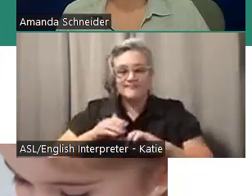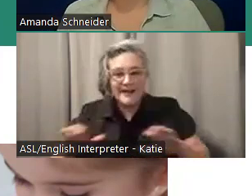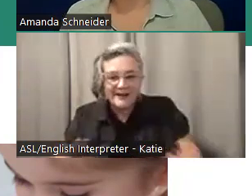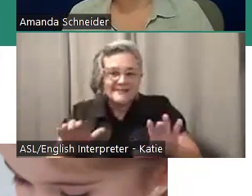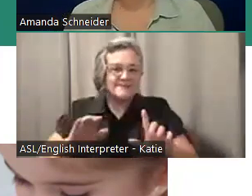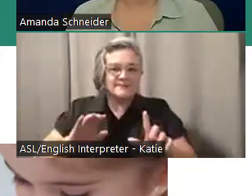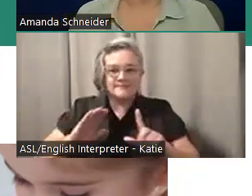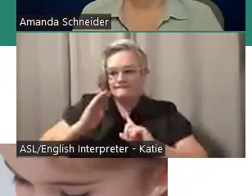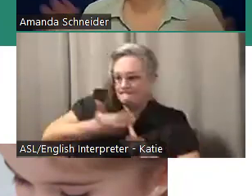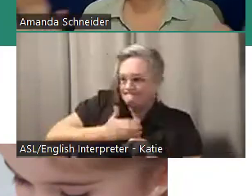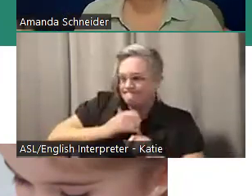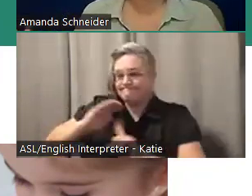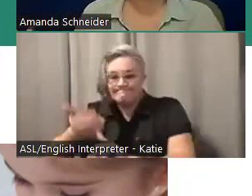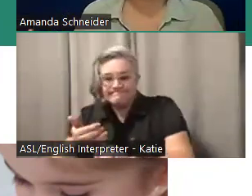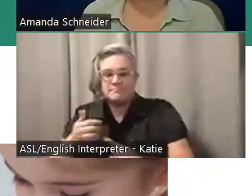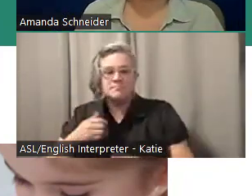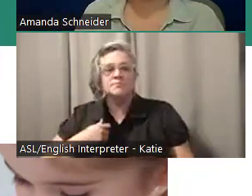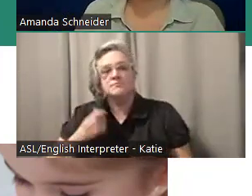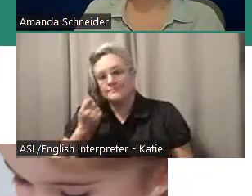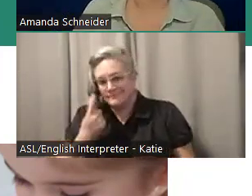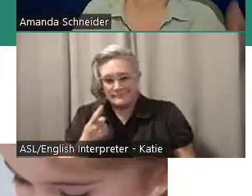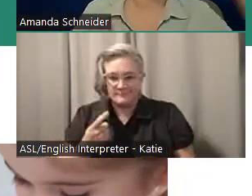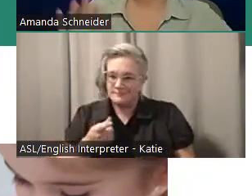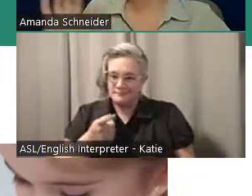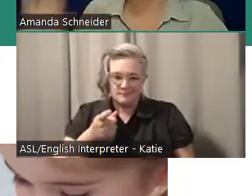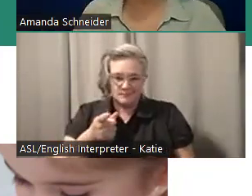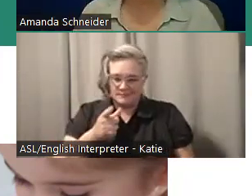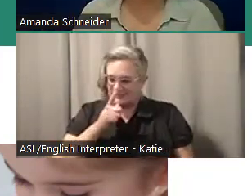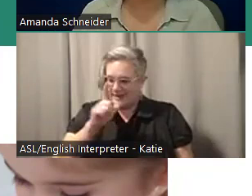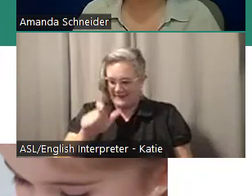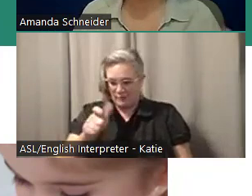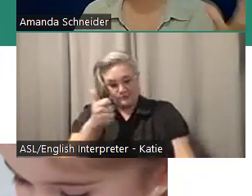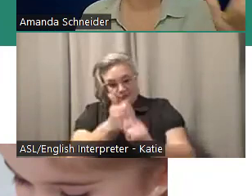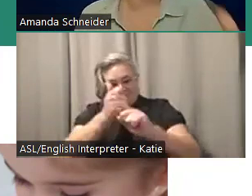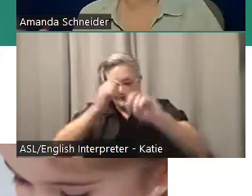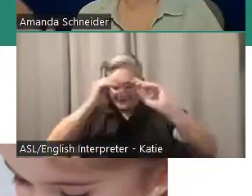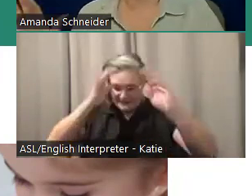And this is something you do not have to be a teacher. You do not have to go overboard and…